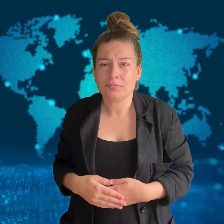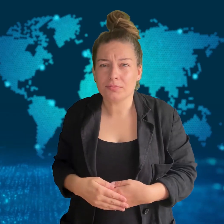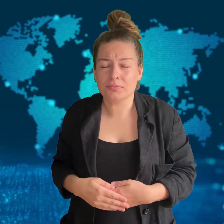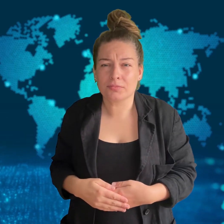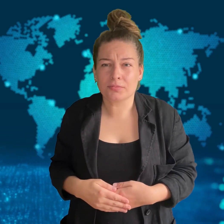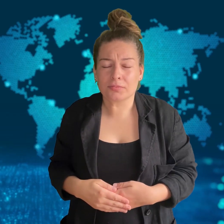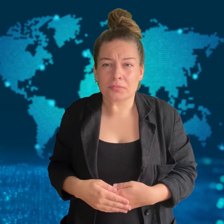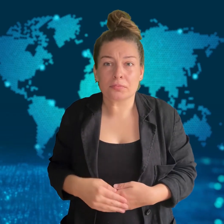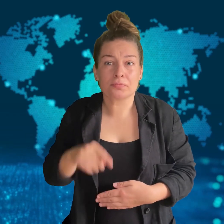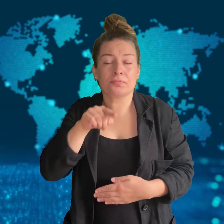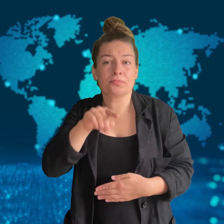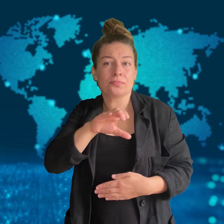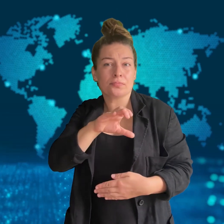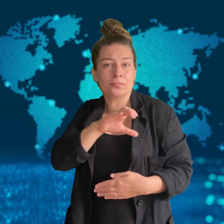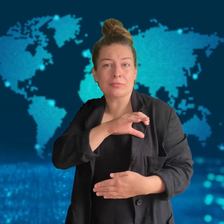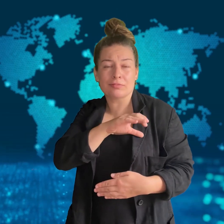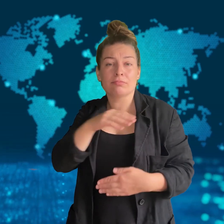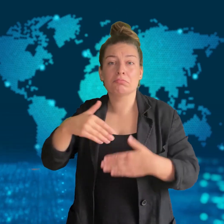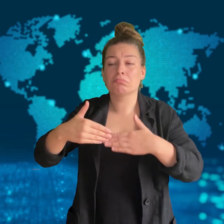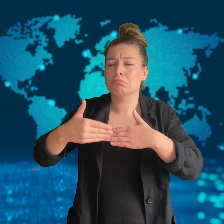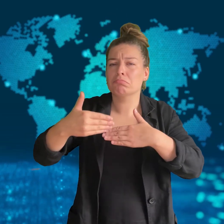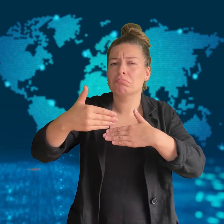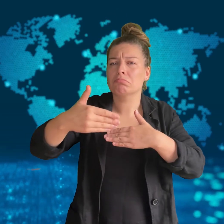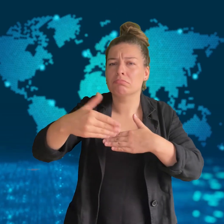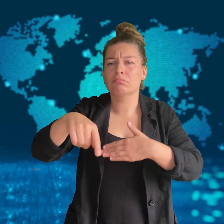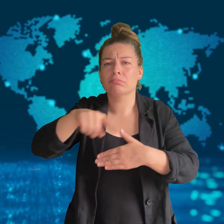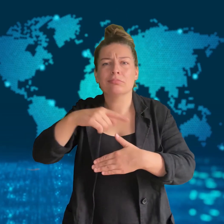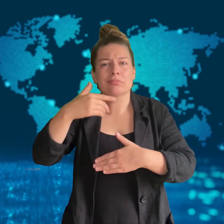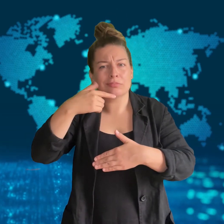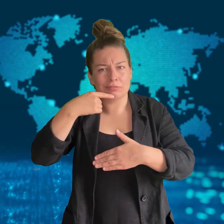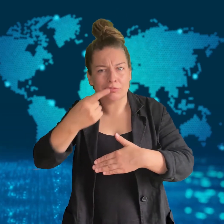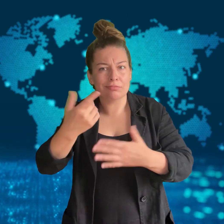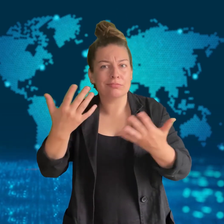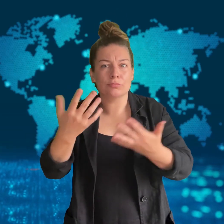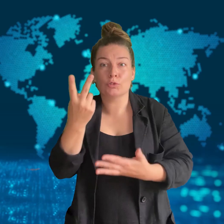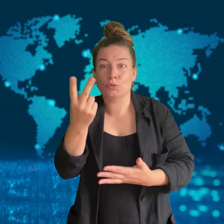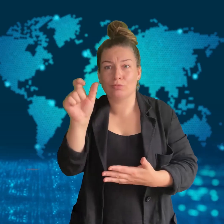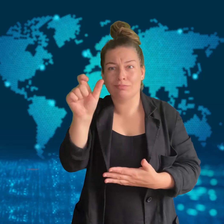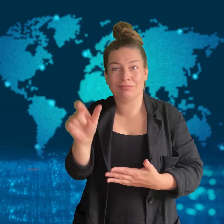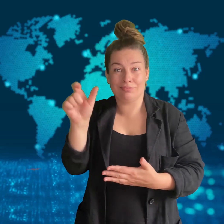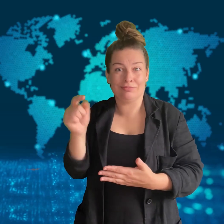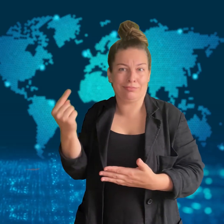The police later claimed two arrived at